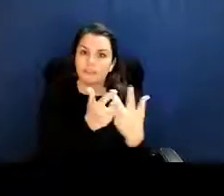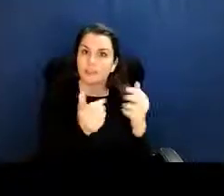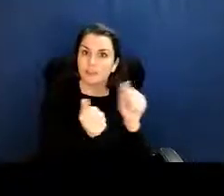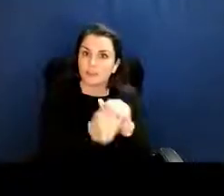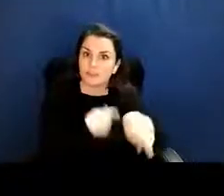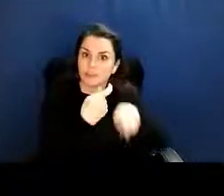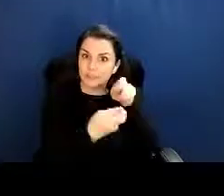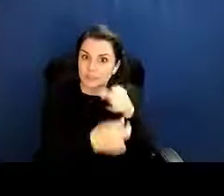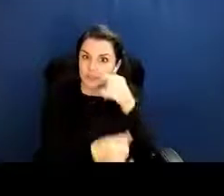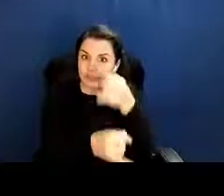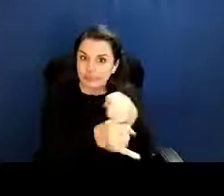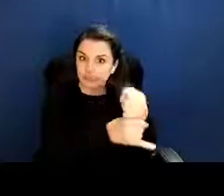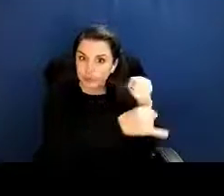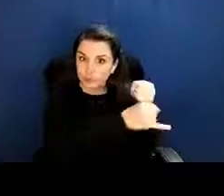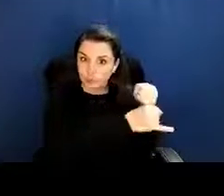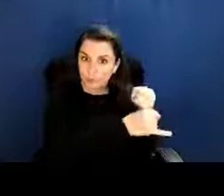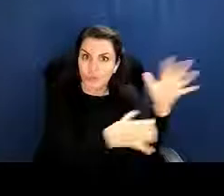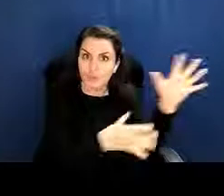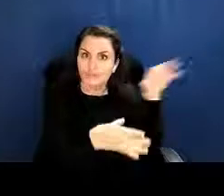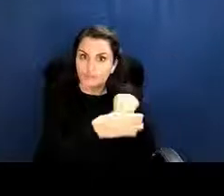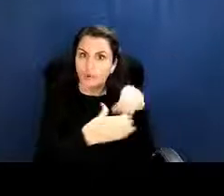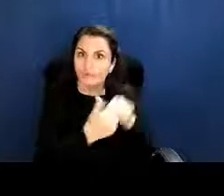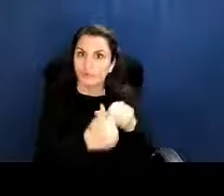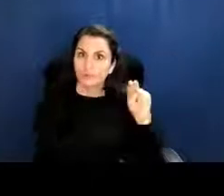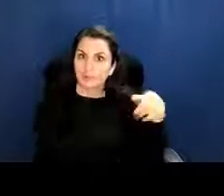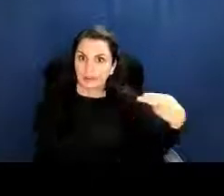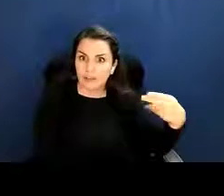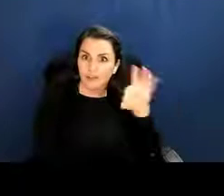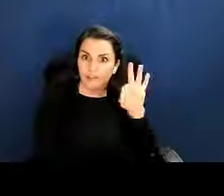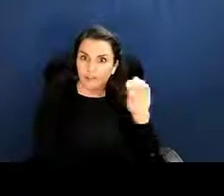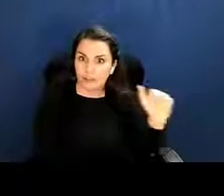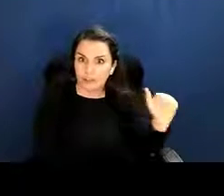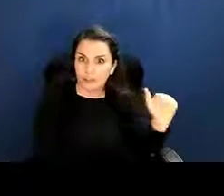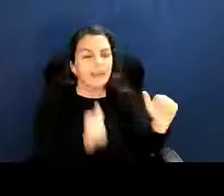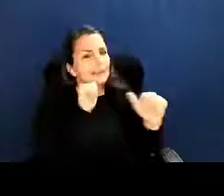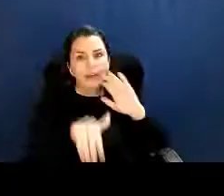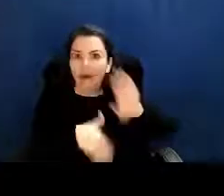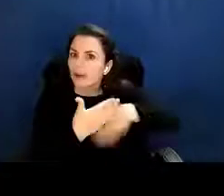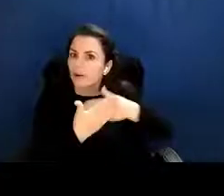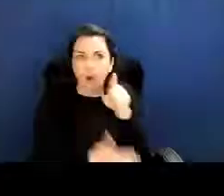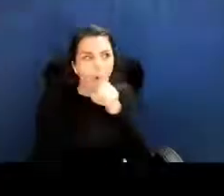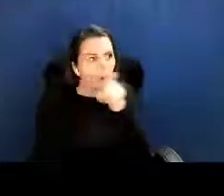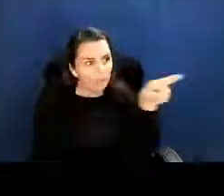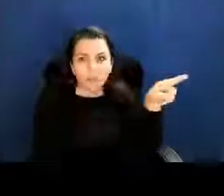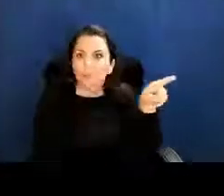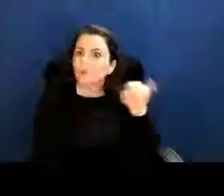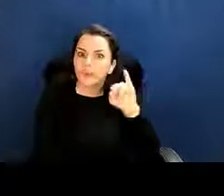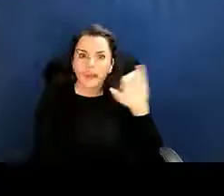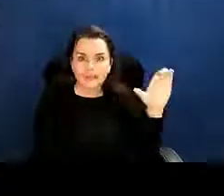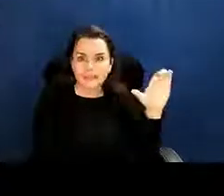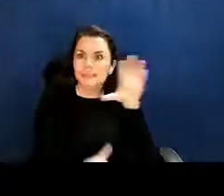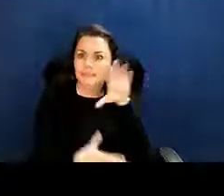that is participating in the funding announcement. Not all institutes participate in the R15 announcements,